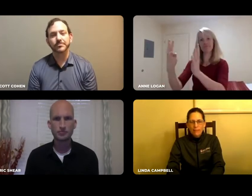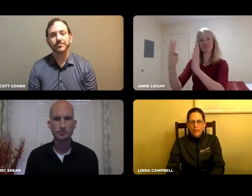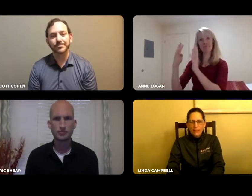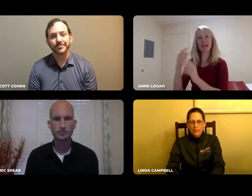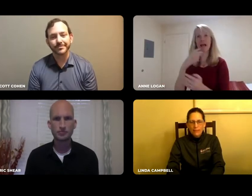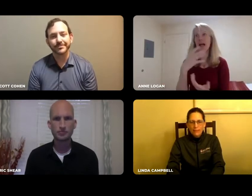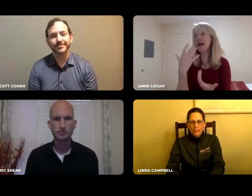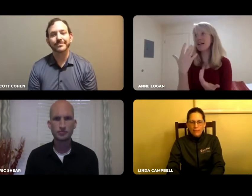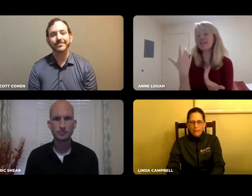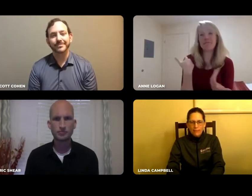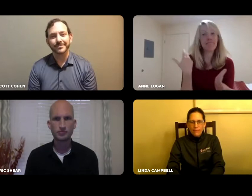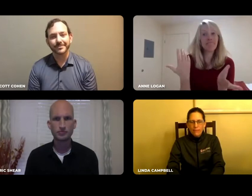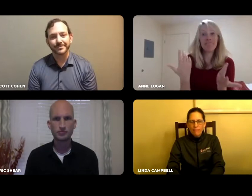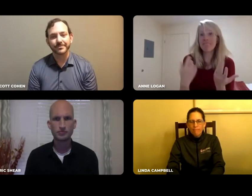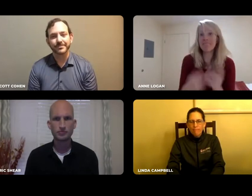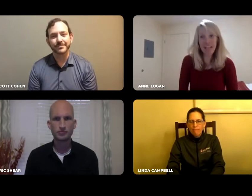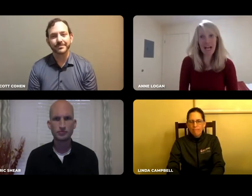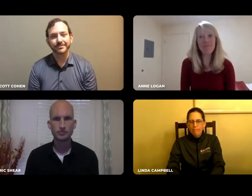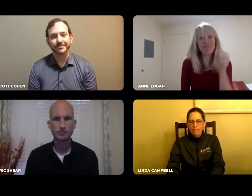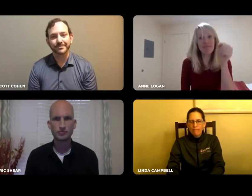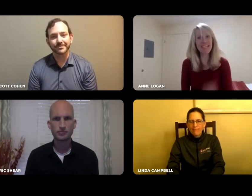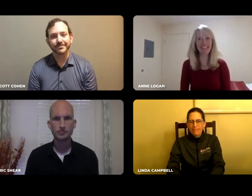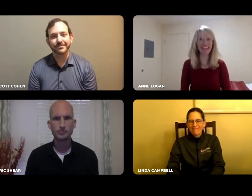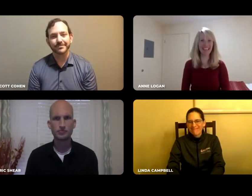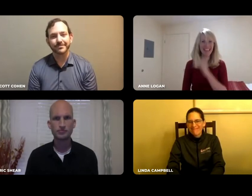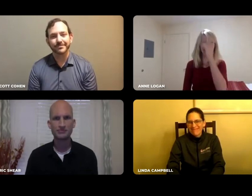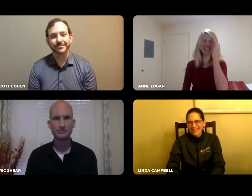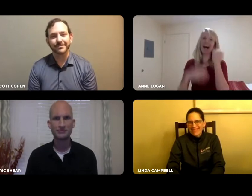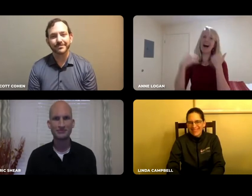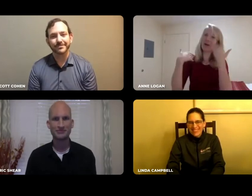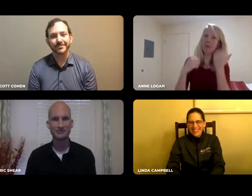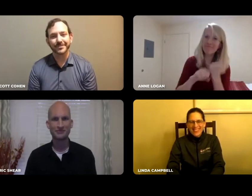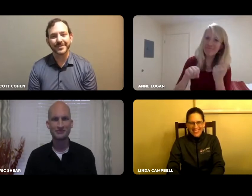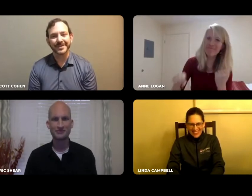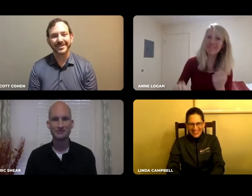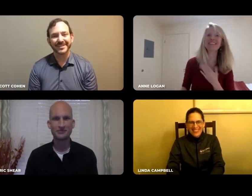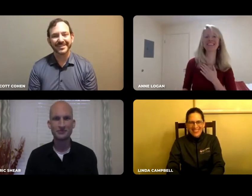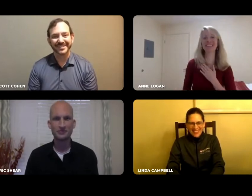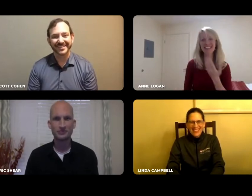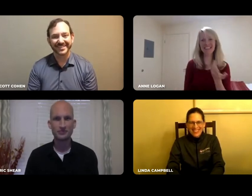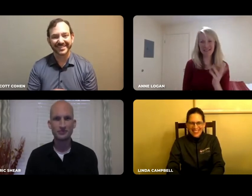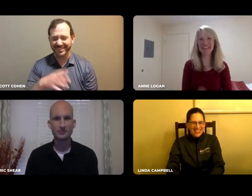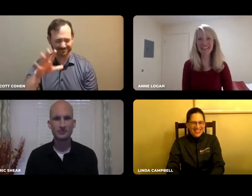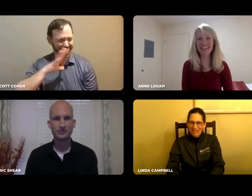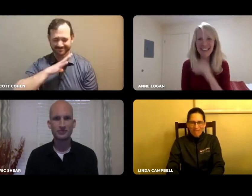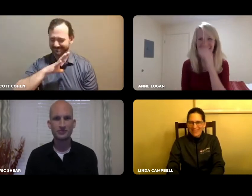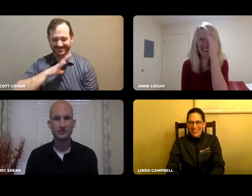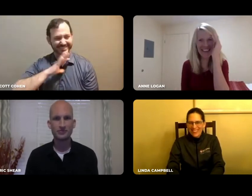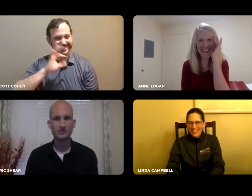And yeah, so that's been it. I know I went very long there with that answer.